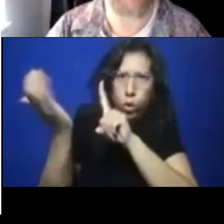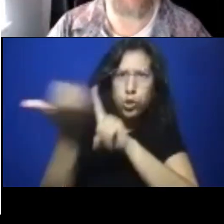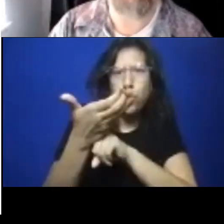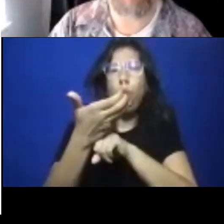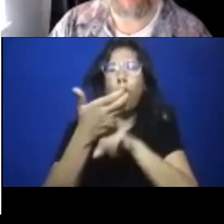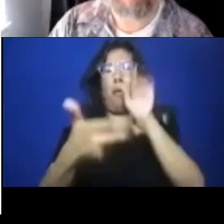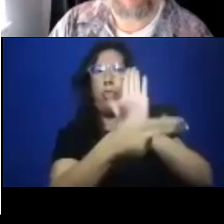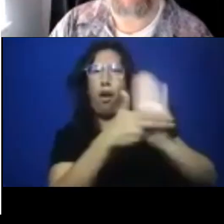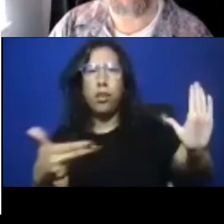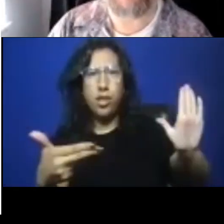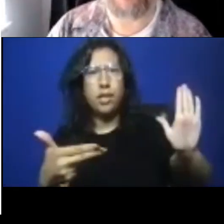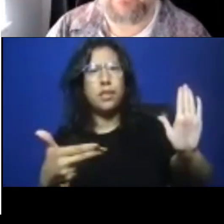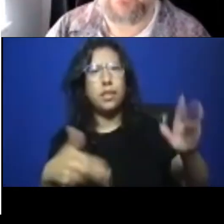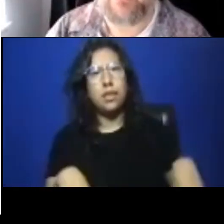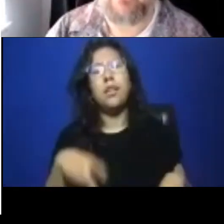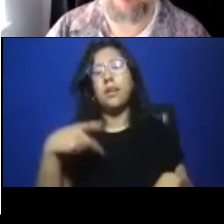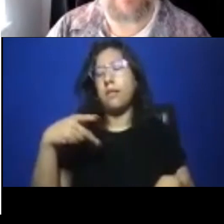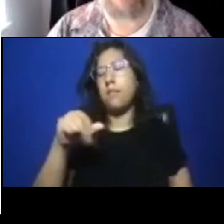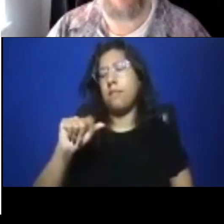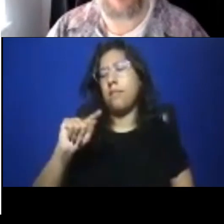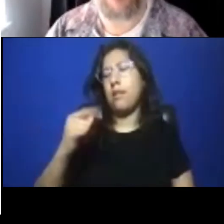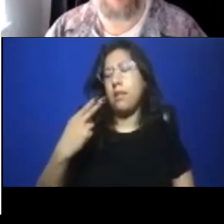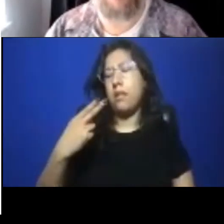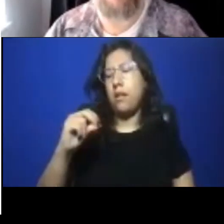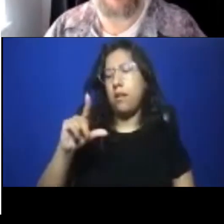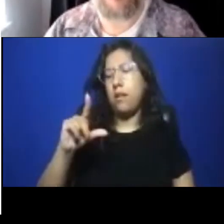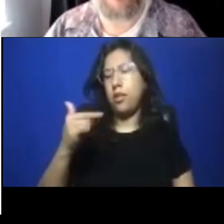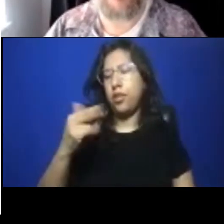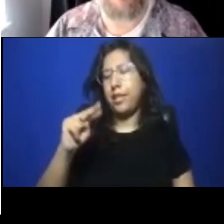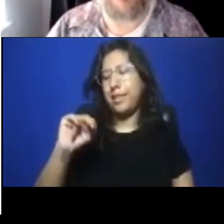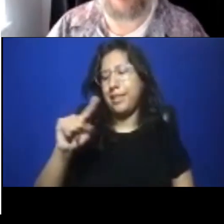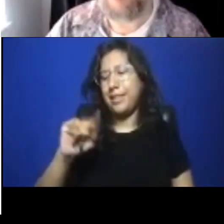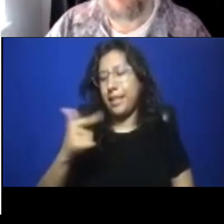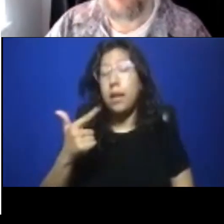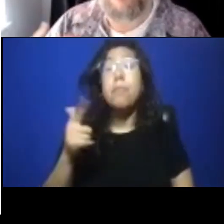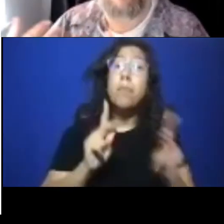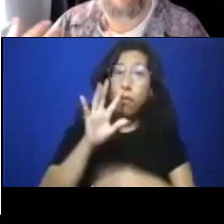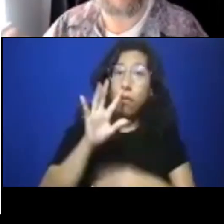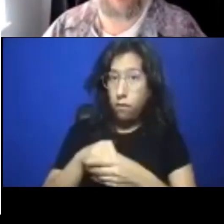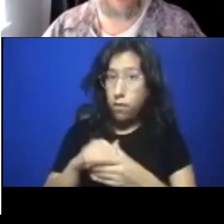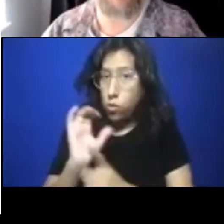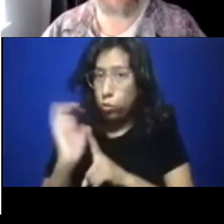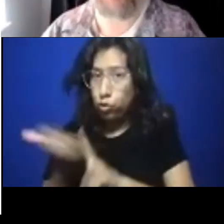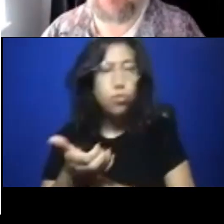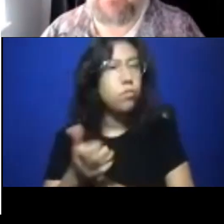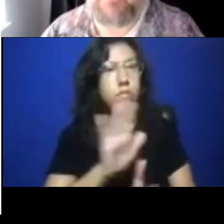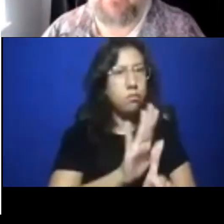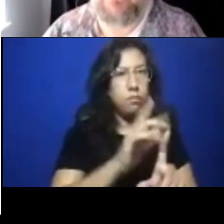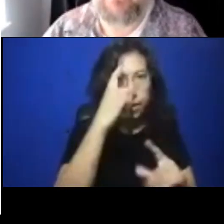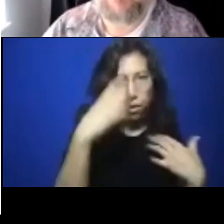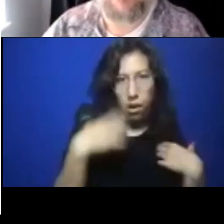so people in the culture, not in the medical or mental health community, are saying that trans people